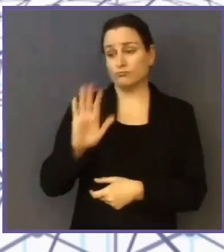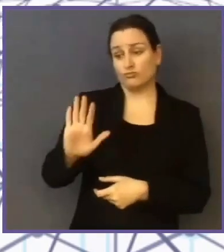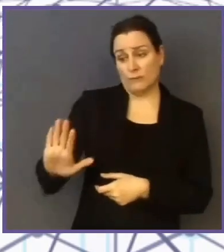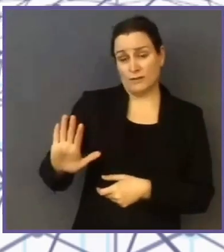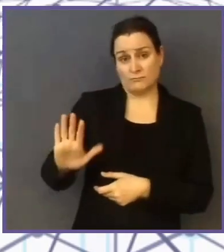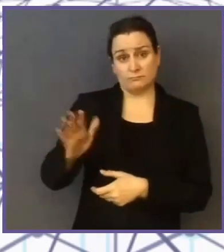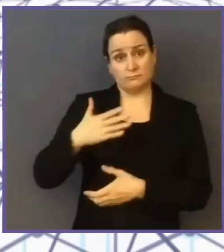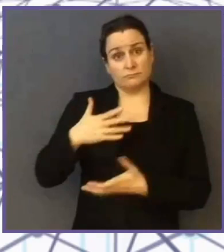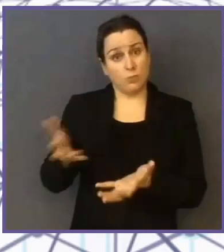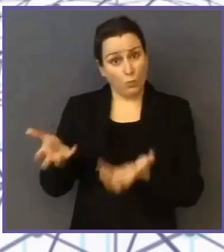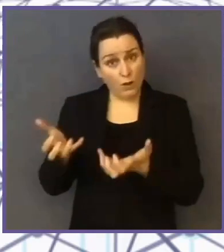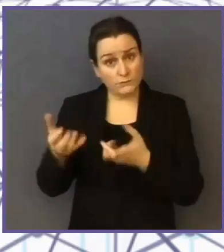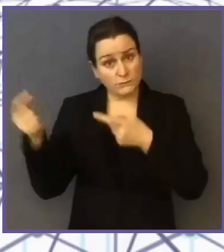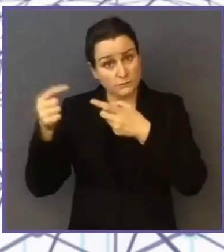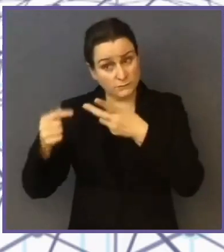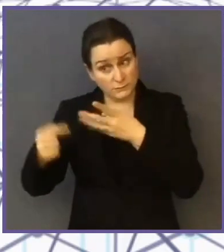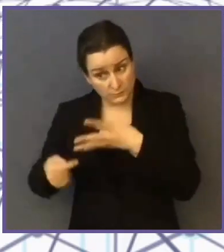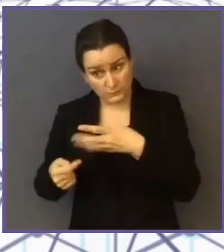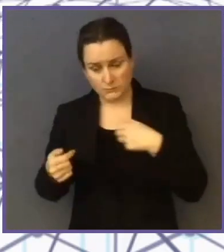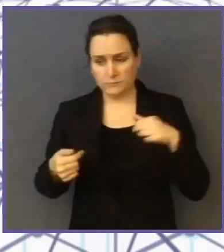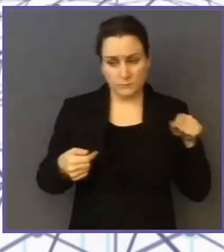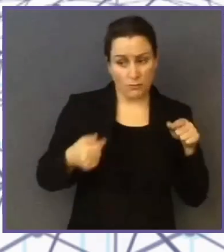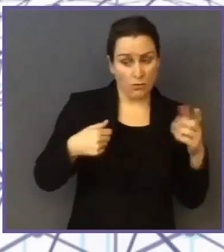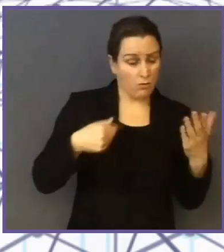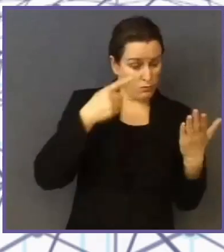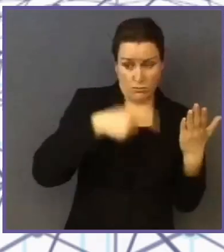So, how to address the personal needs of individuals?